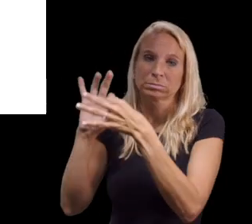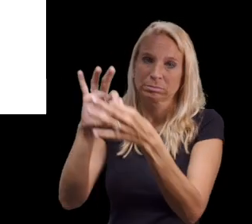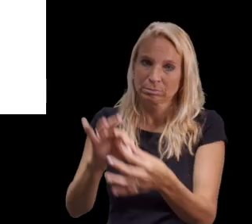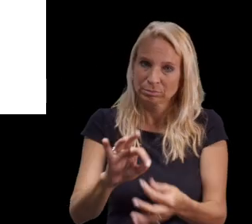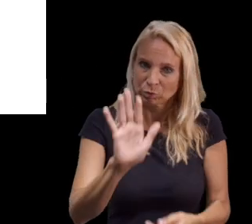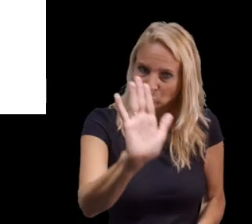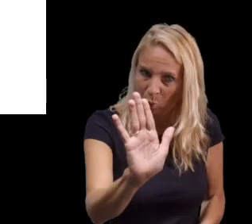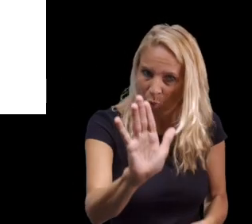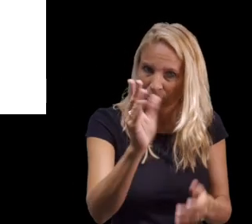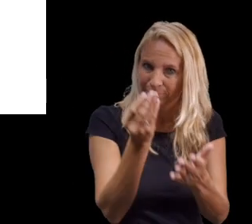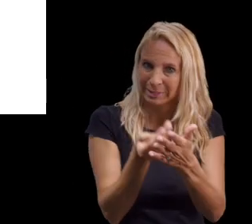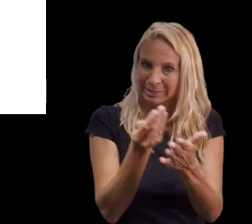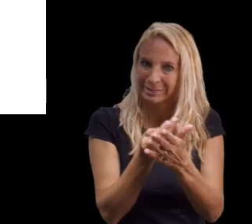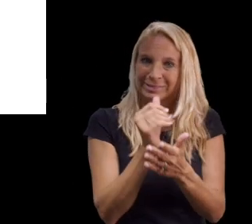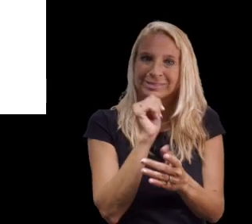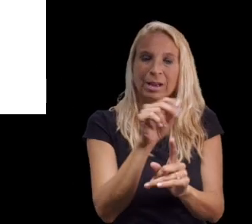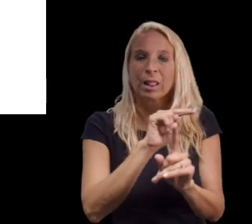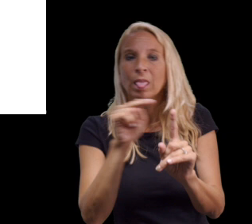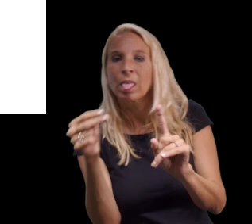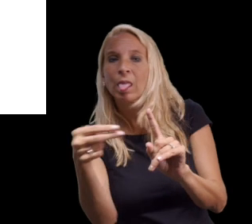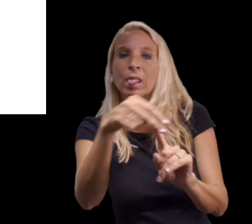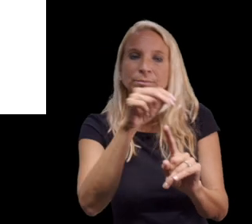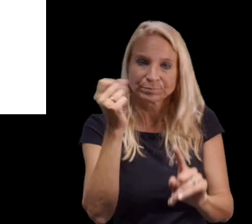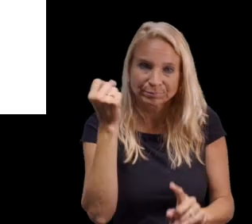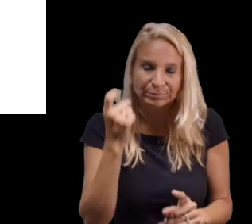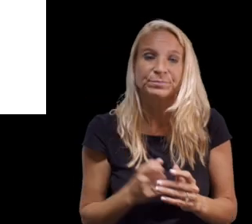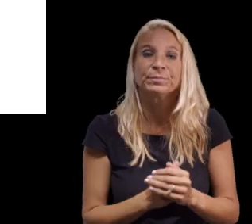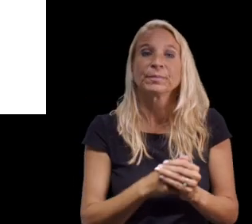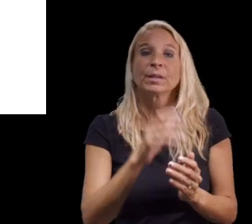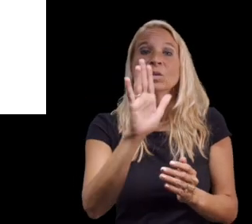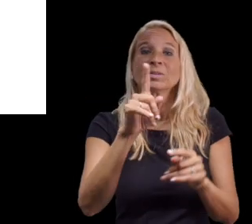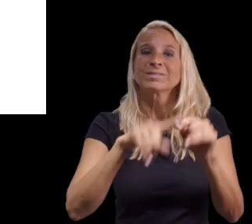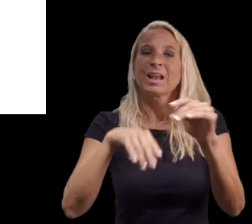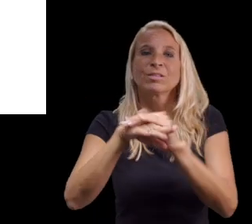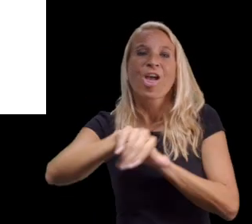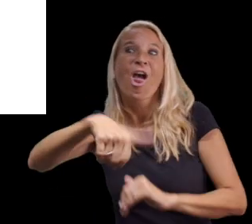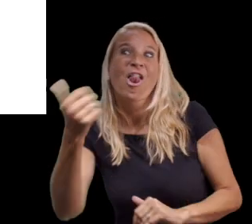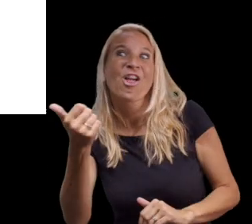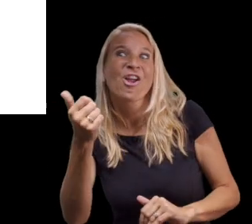not the family income and you cannot be enrolled in another waiver program